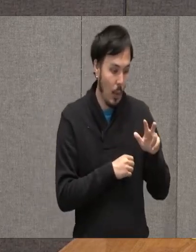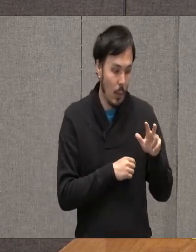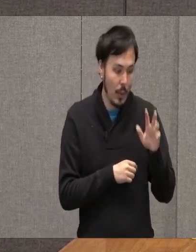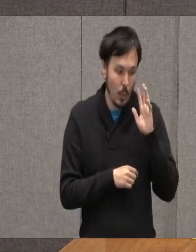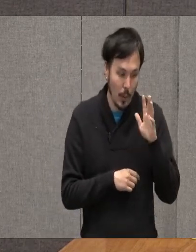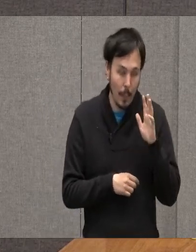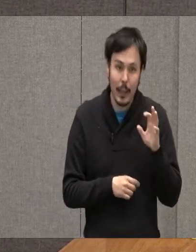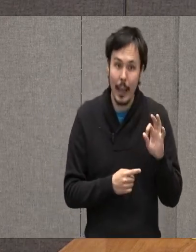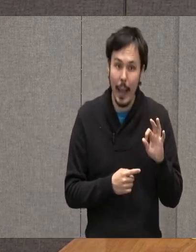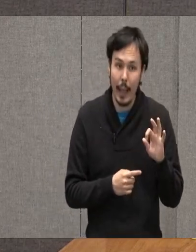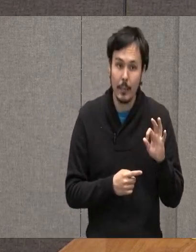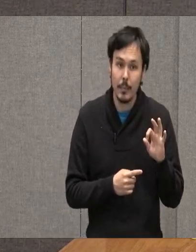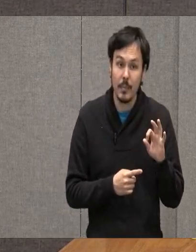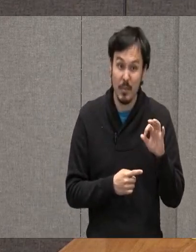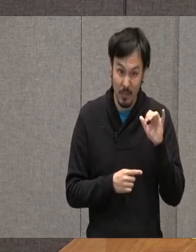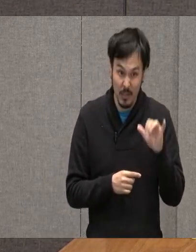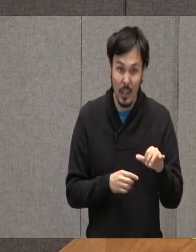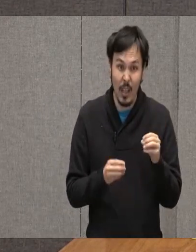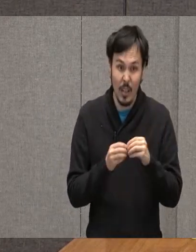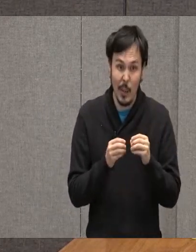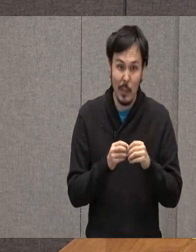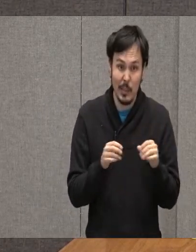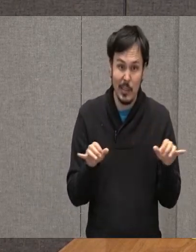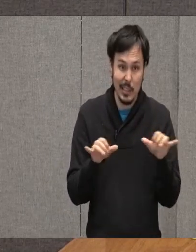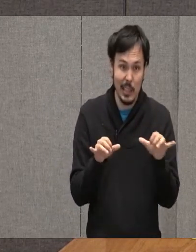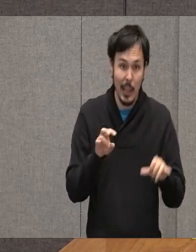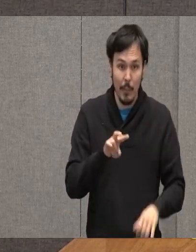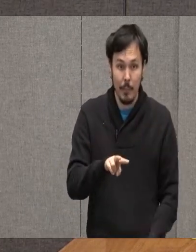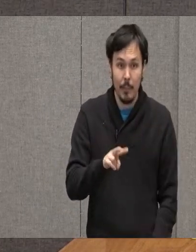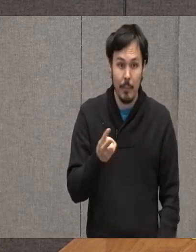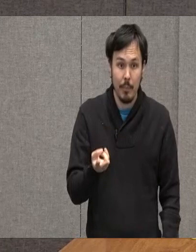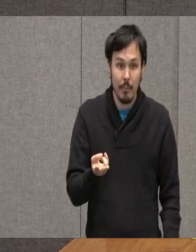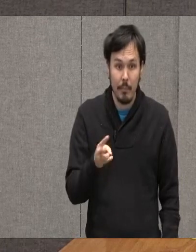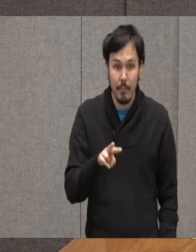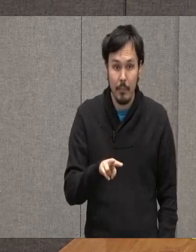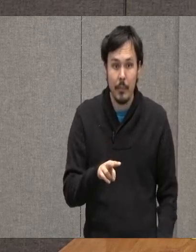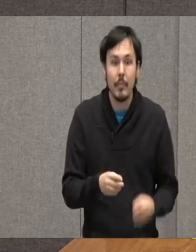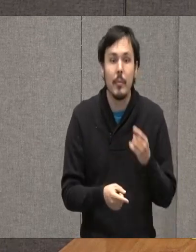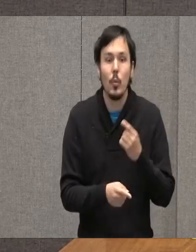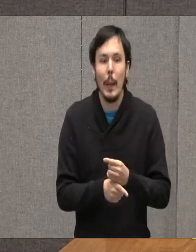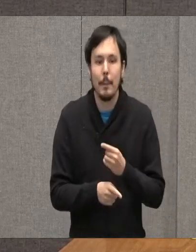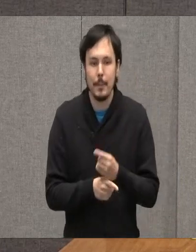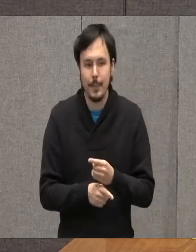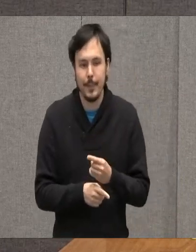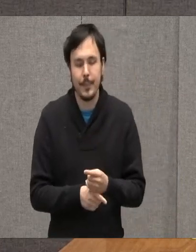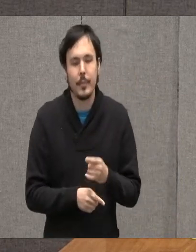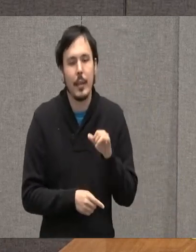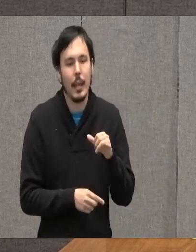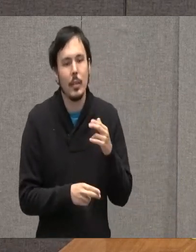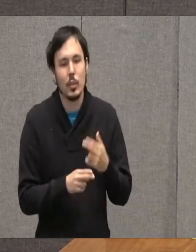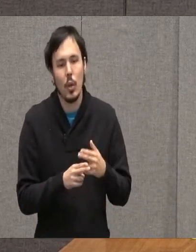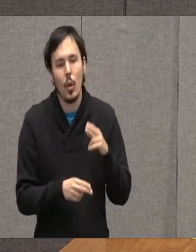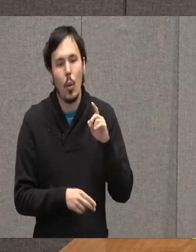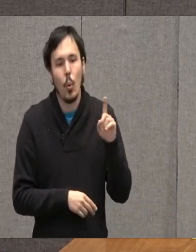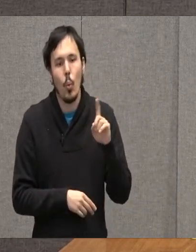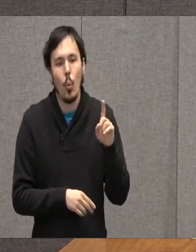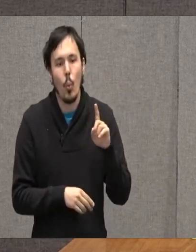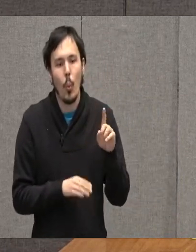Is this a number that can be read the same forward and backward? It is, so that is called a one step palindrome.